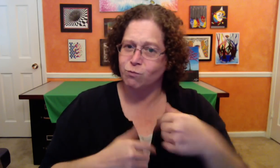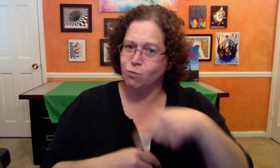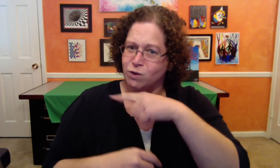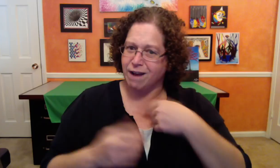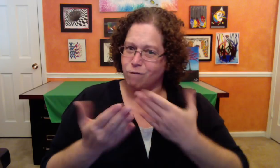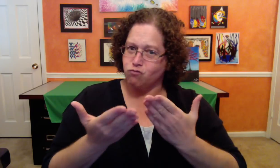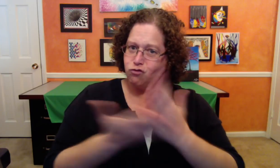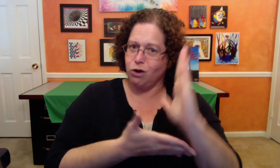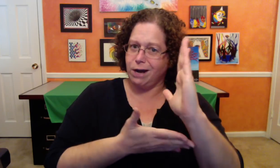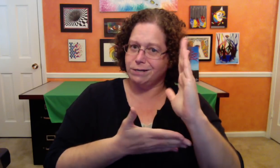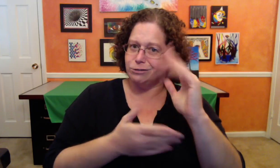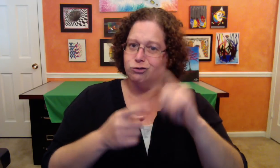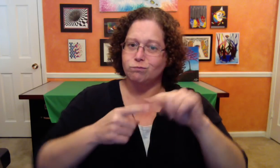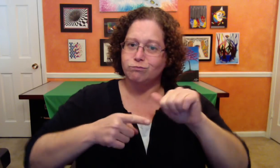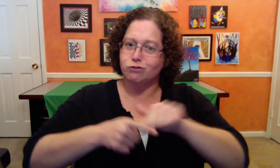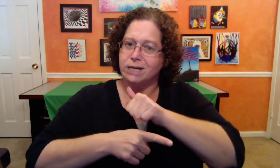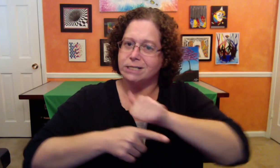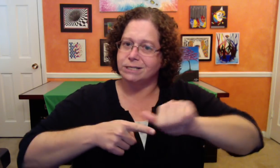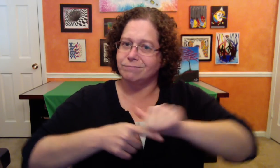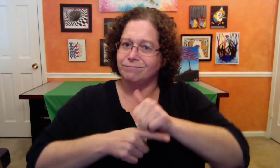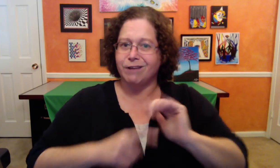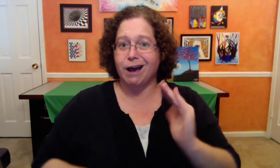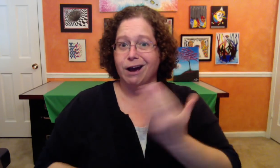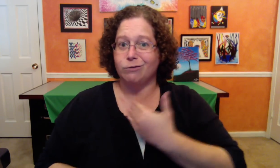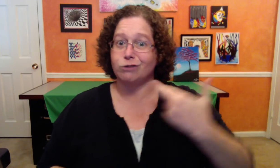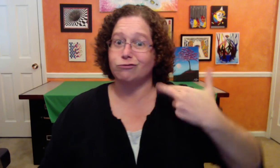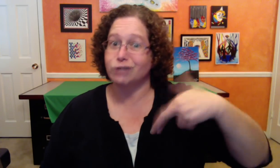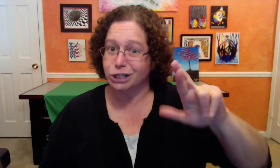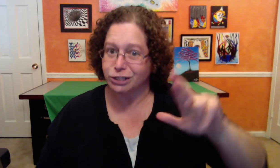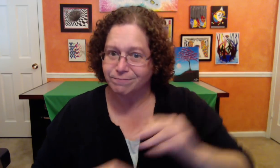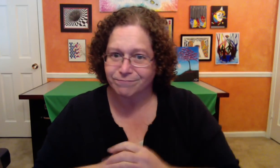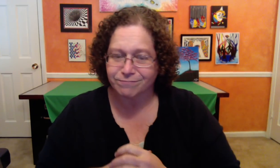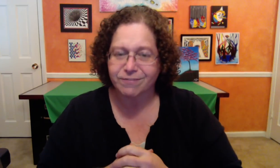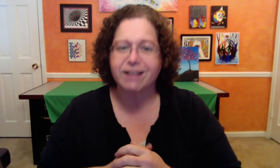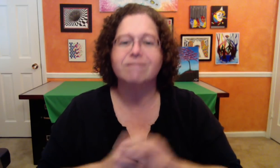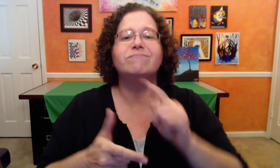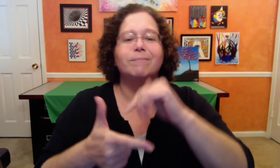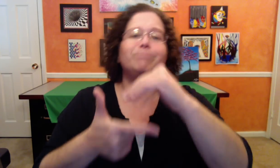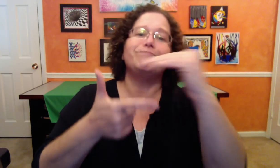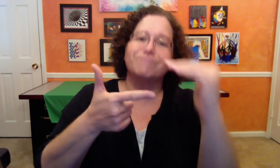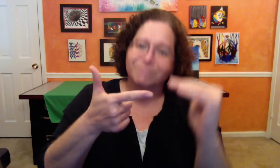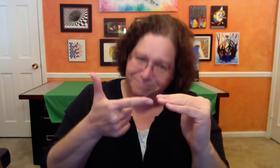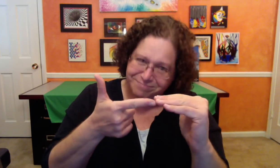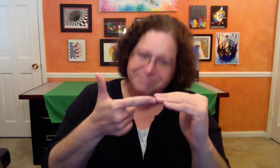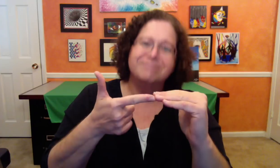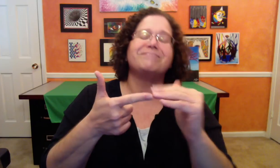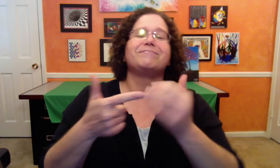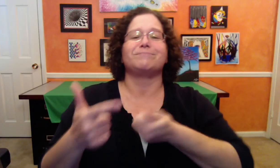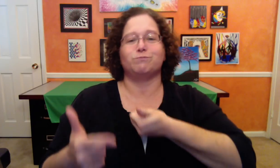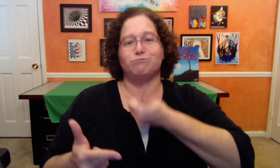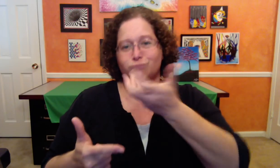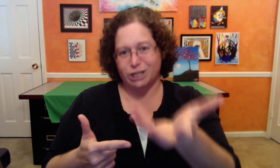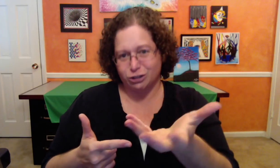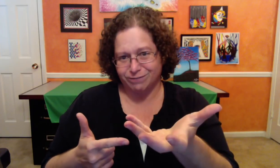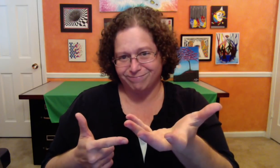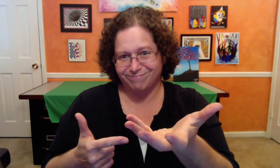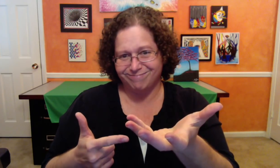We have the right to practice our religion. Then, the next part of the First Amendment was about the freedom of speech.